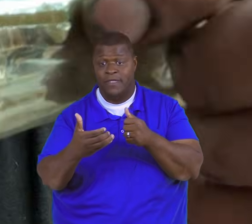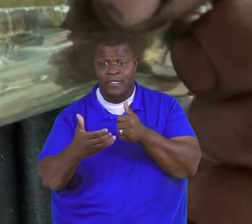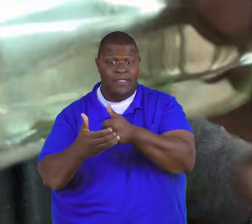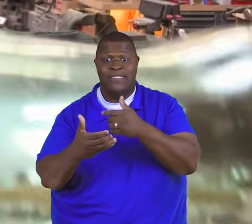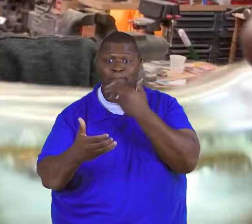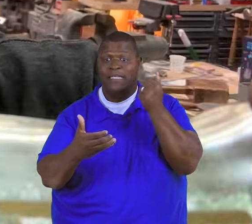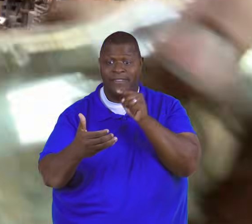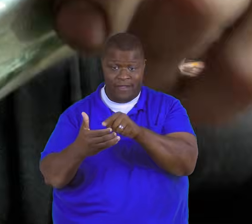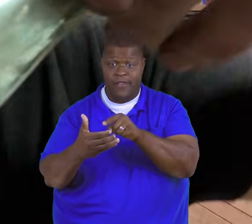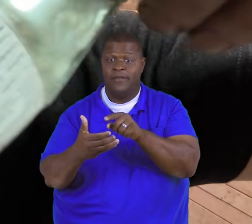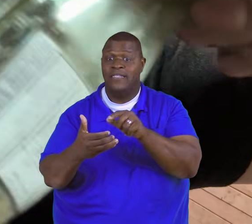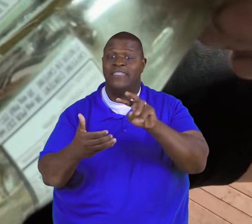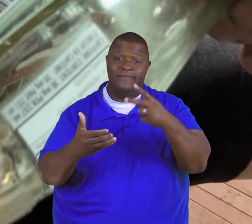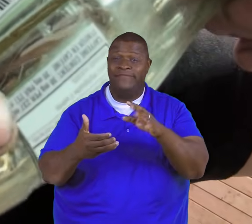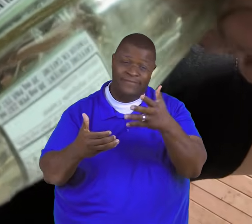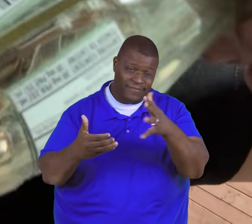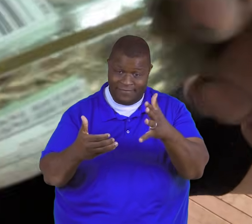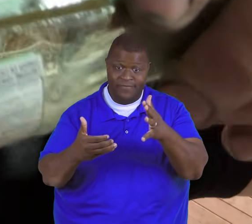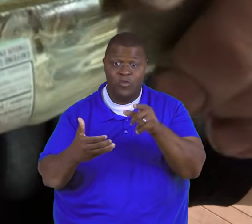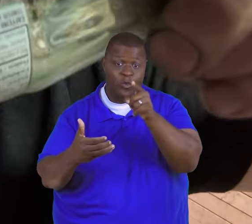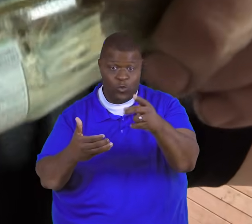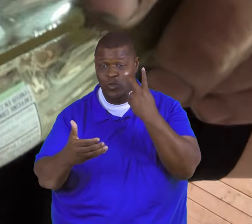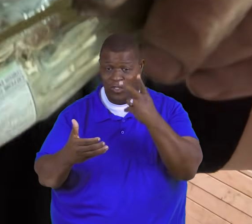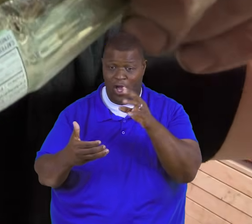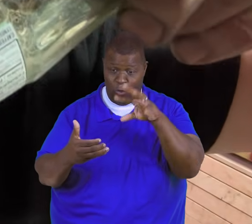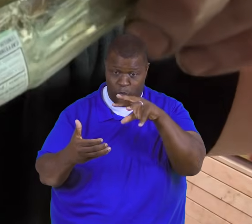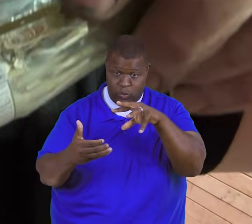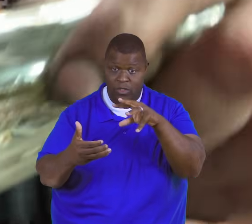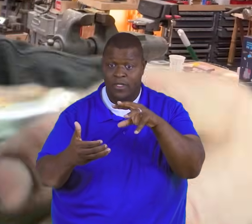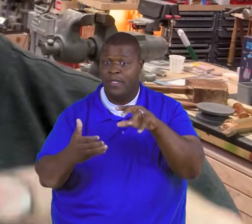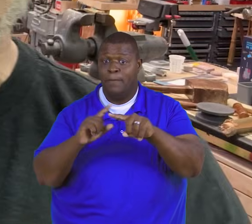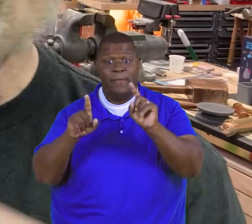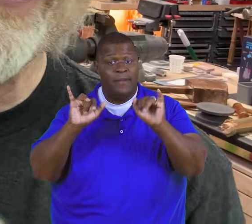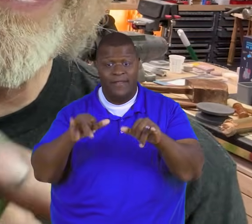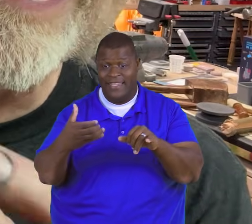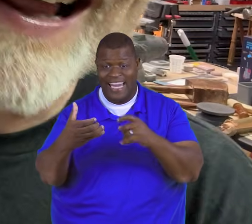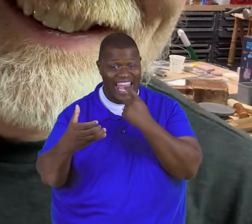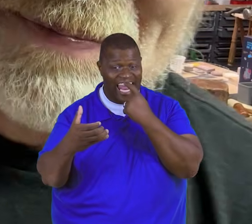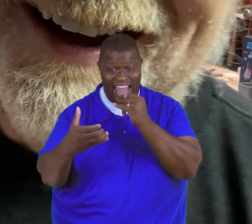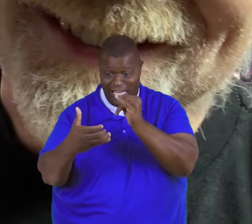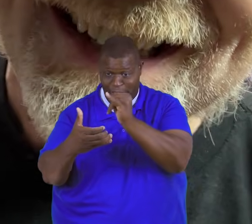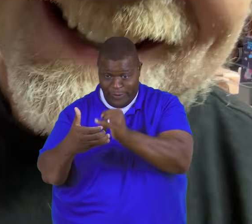There it is, and then the second one was a little shy, but still, still, that's a slot milled in a glass bottle.